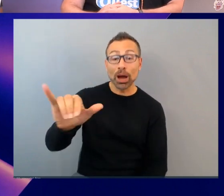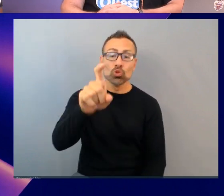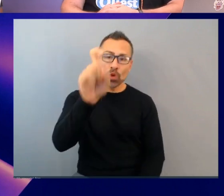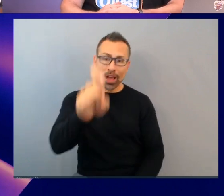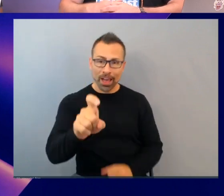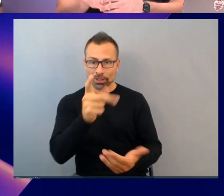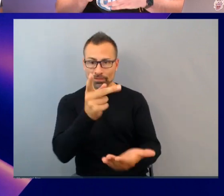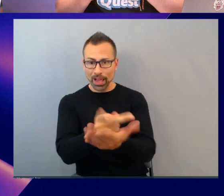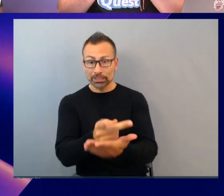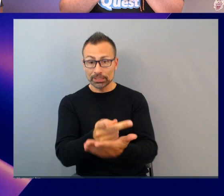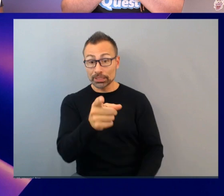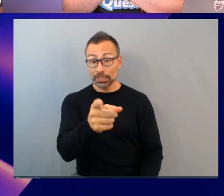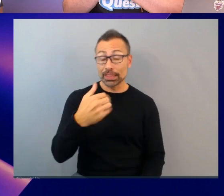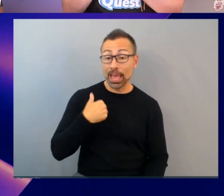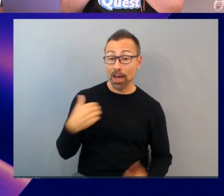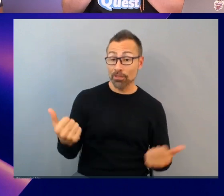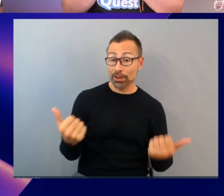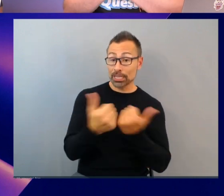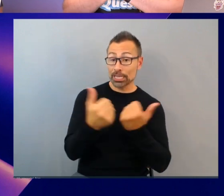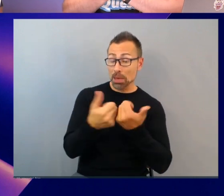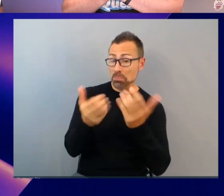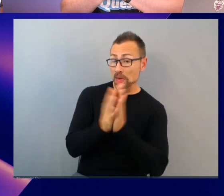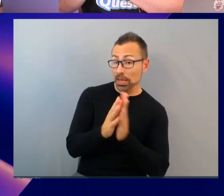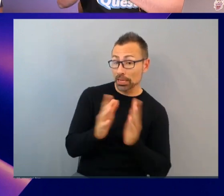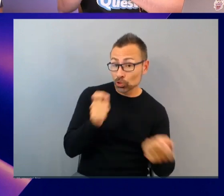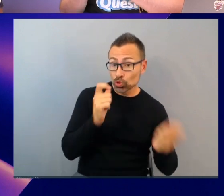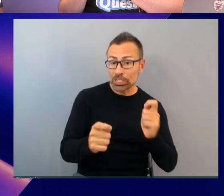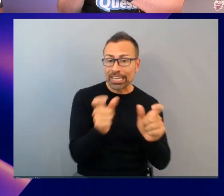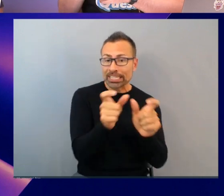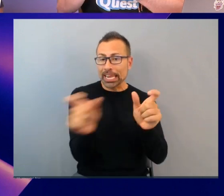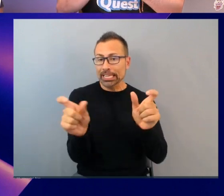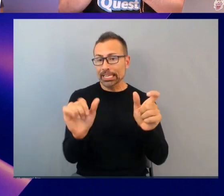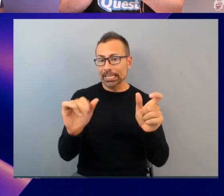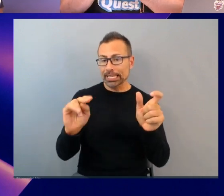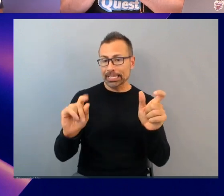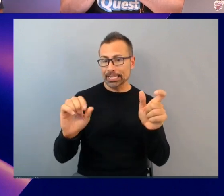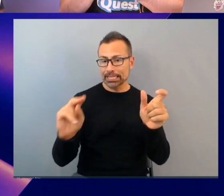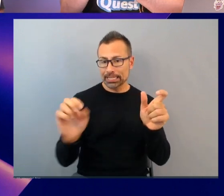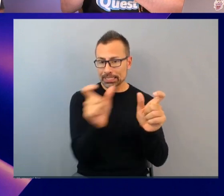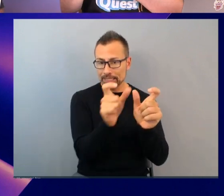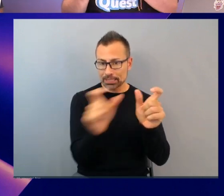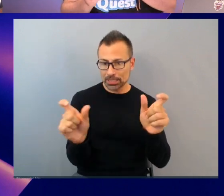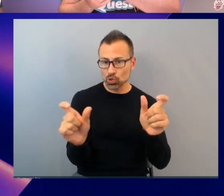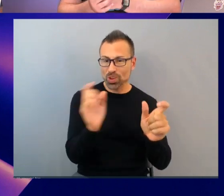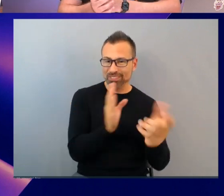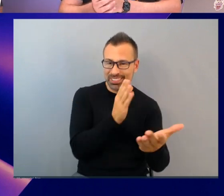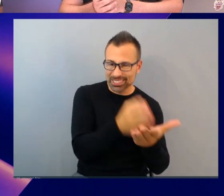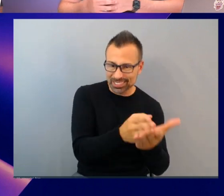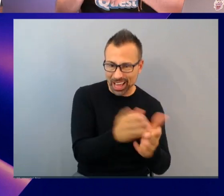that asks you to change an instance type. So you need to stop the instance, change the instance type, and put the instance ID there.